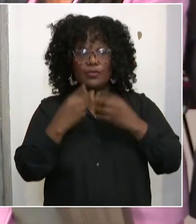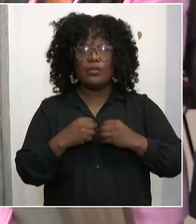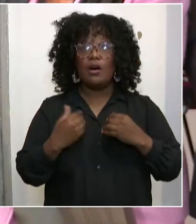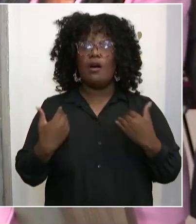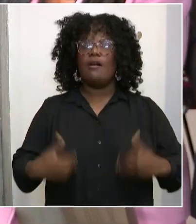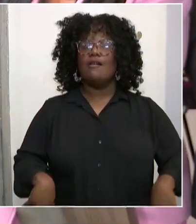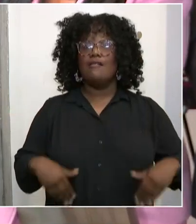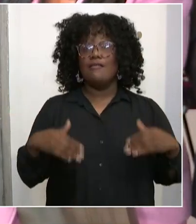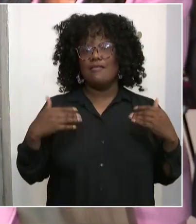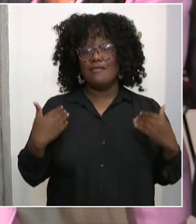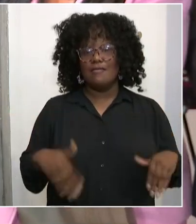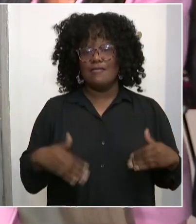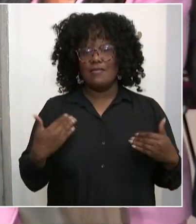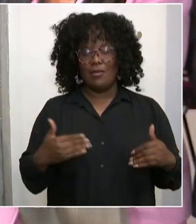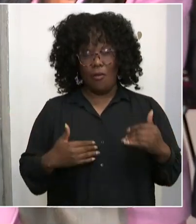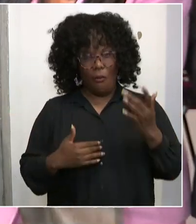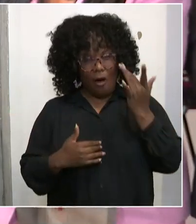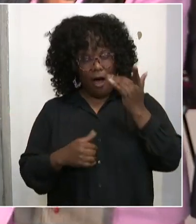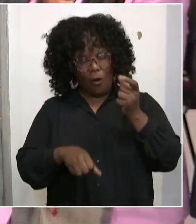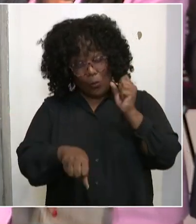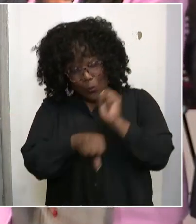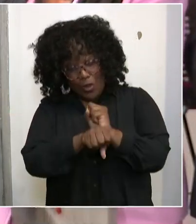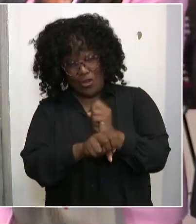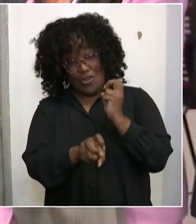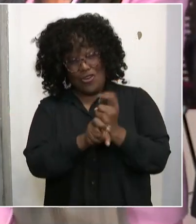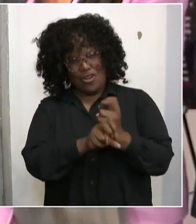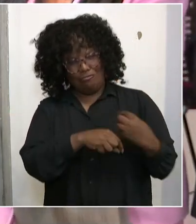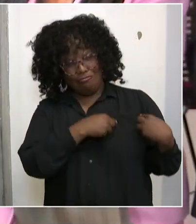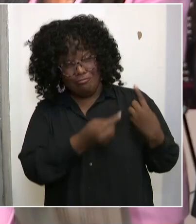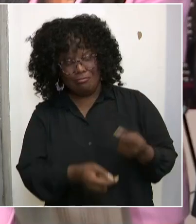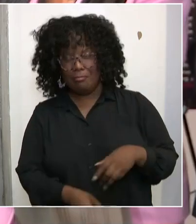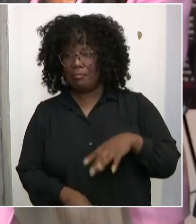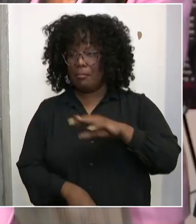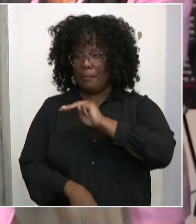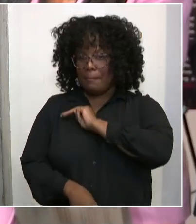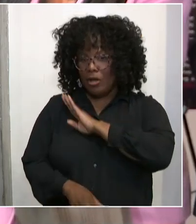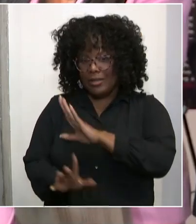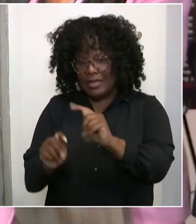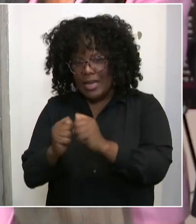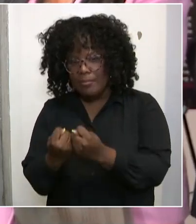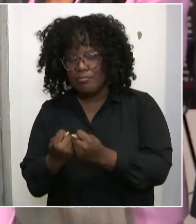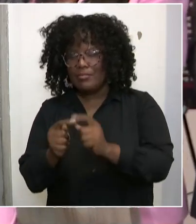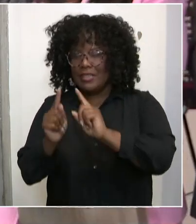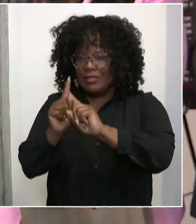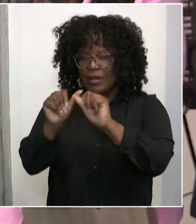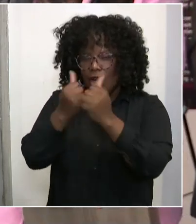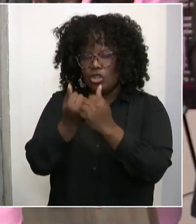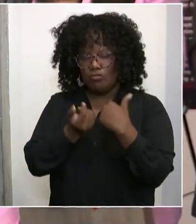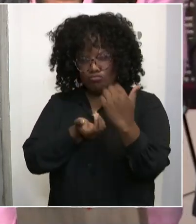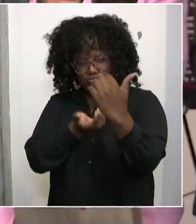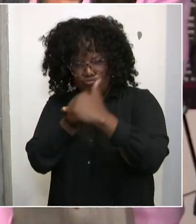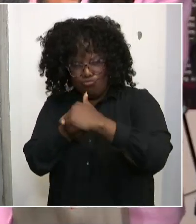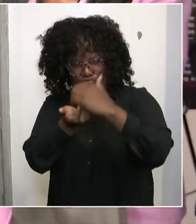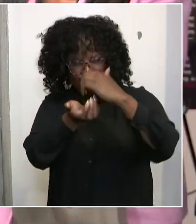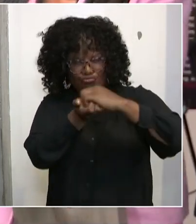including the mayor and her team, to promote Washington DC. So we want folks to come, have a safe time in Washington, be able to ride transportation,